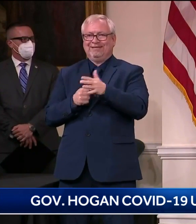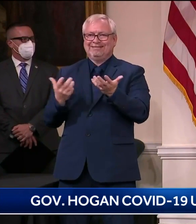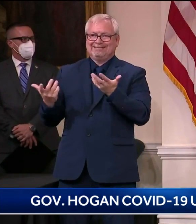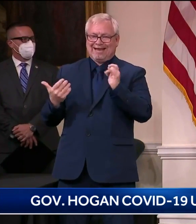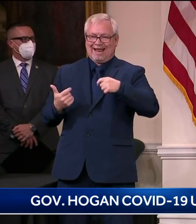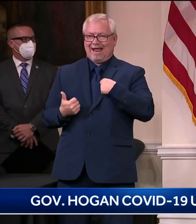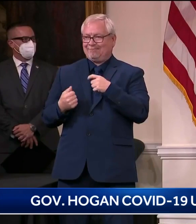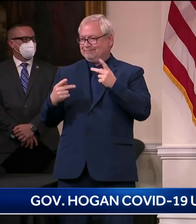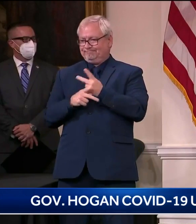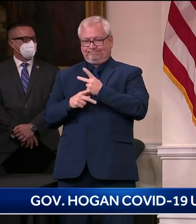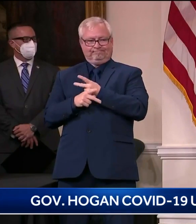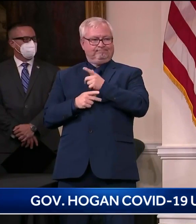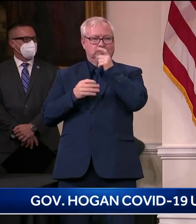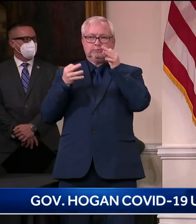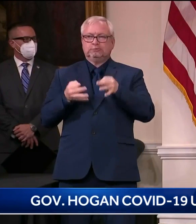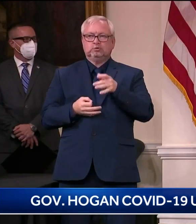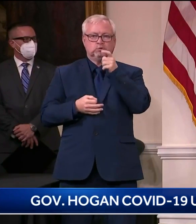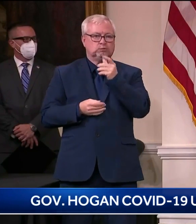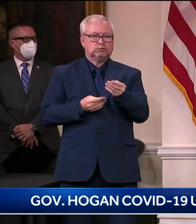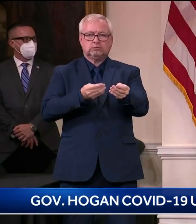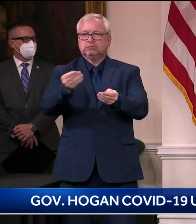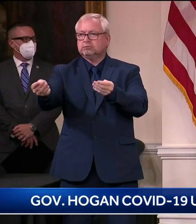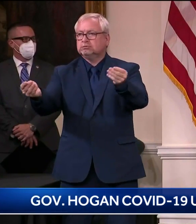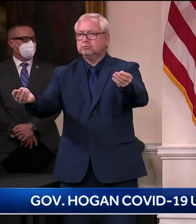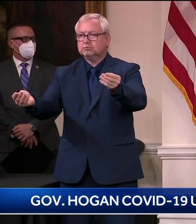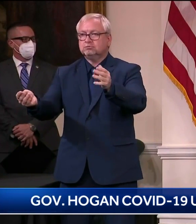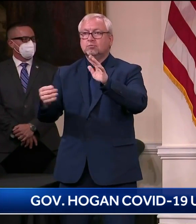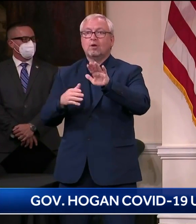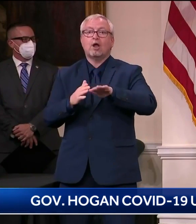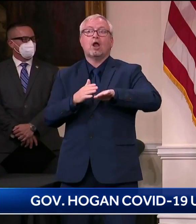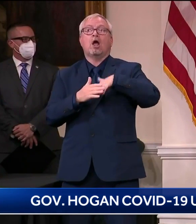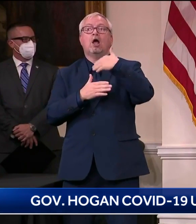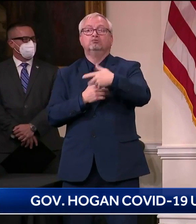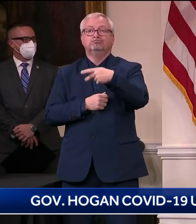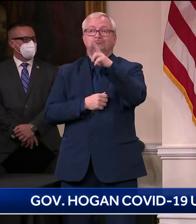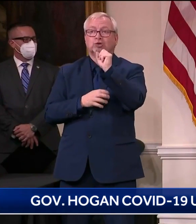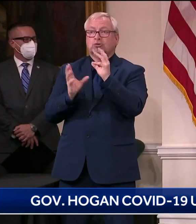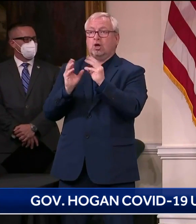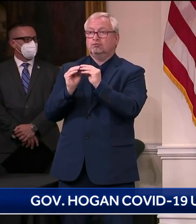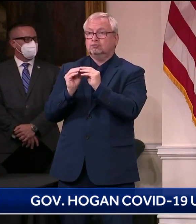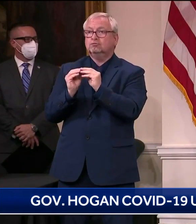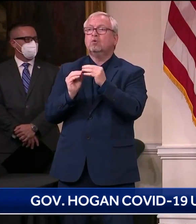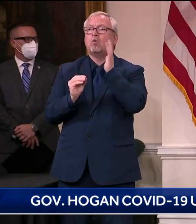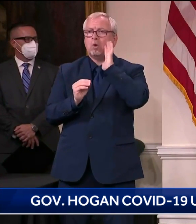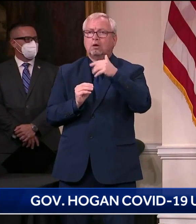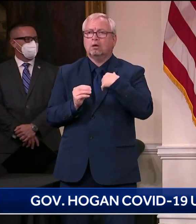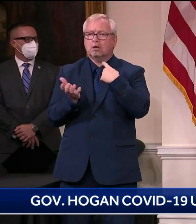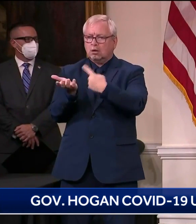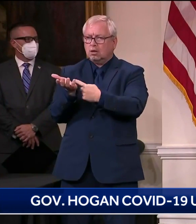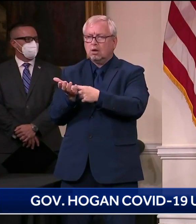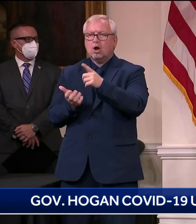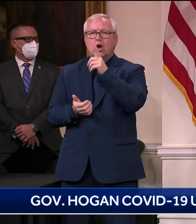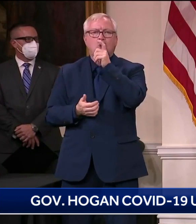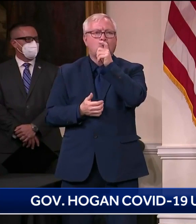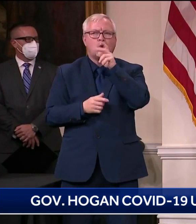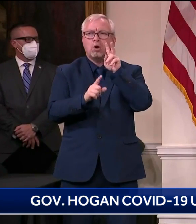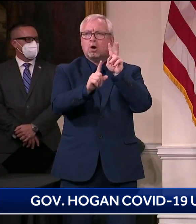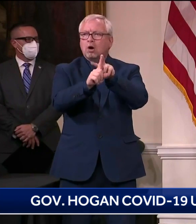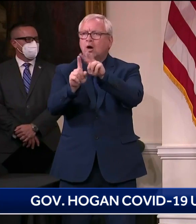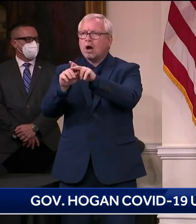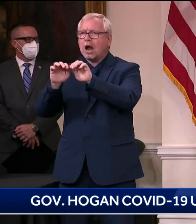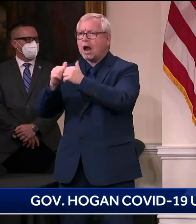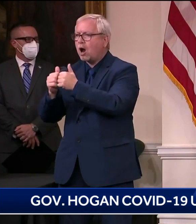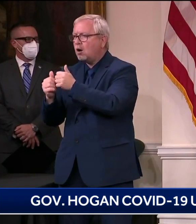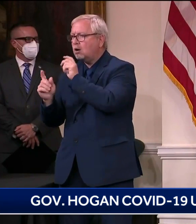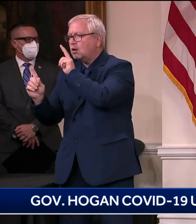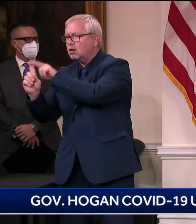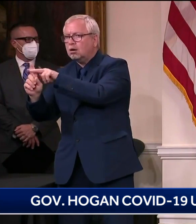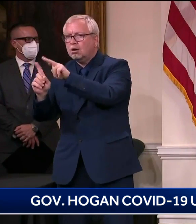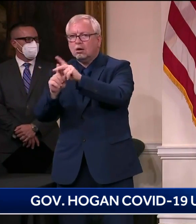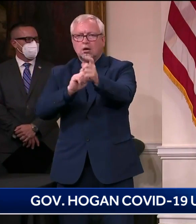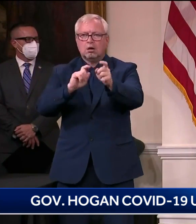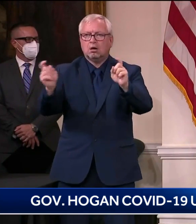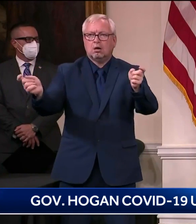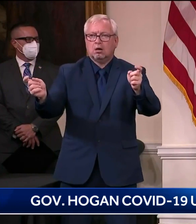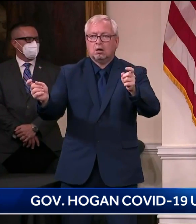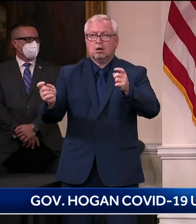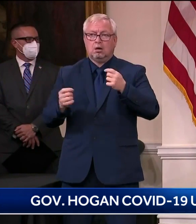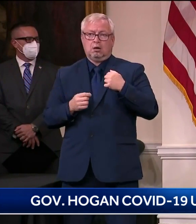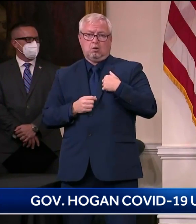THE BAD NEWS IS IT IS NOT ENOUGH SO WE HAVE VERY DIFFICULT DECISIONS WHICH WELL GET MORE INTO PROBABLY THE NEXT PRESS CONFERENCE ABOUT THE IMPLEMENTATION AND ROLL OUT OF